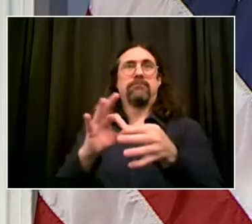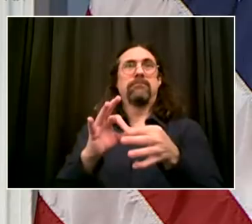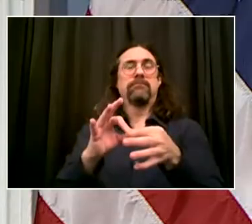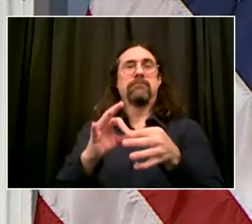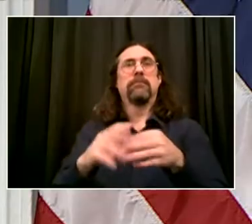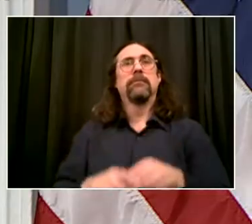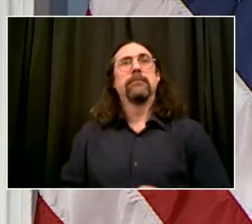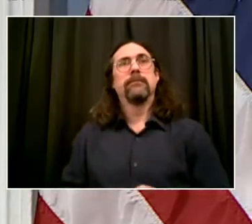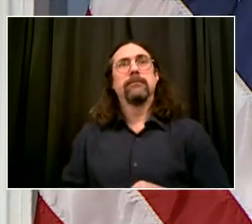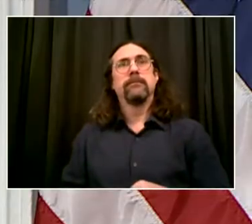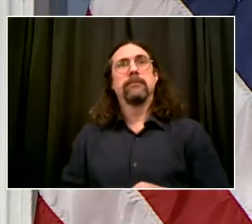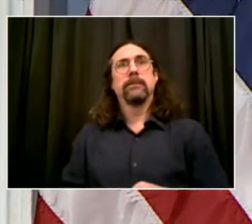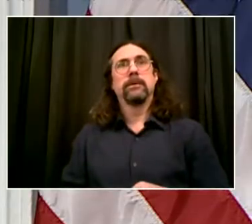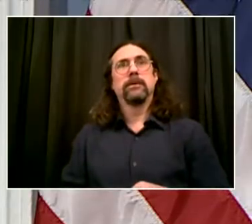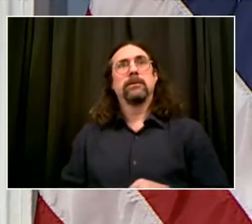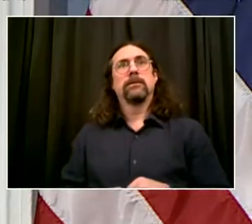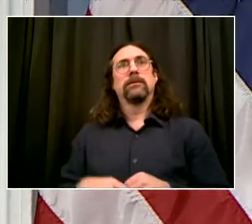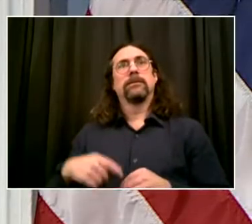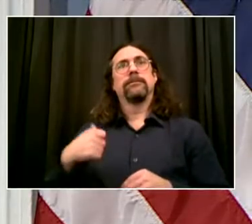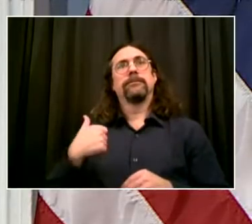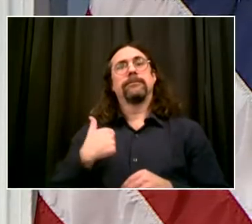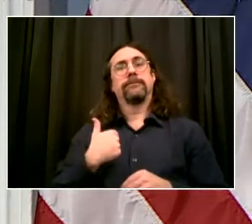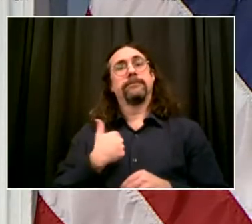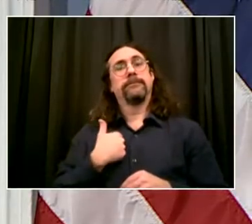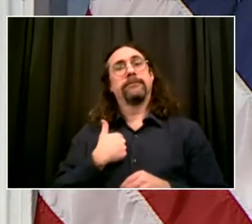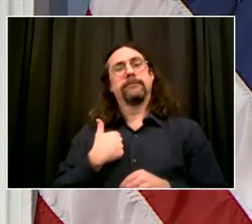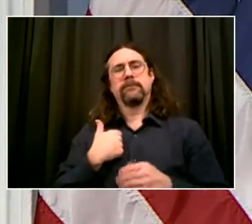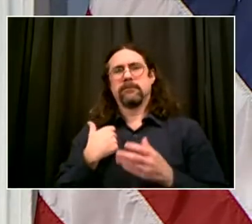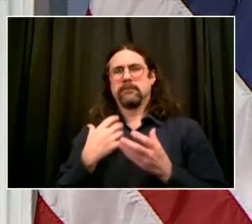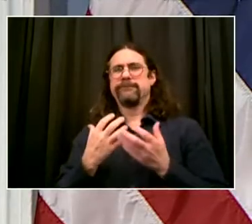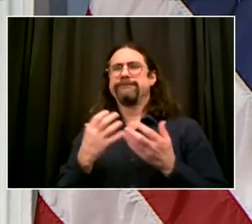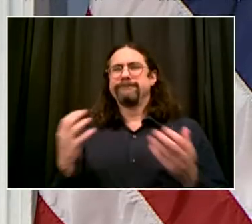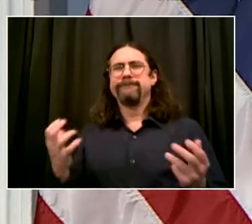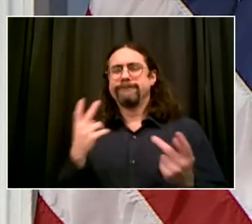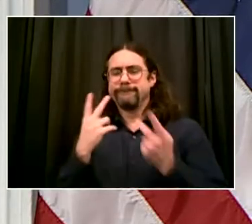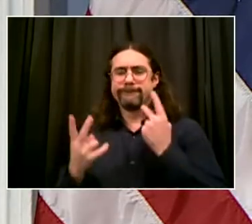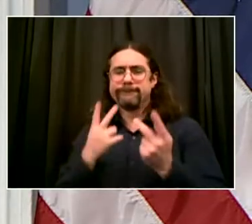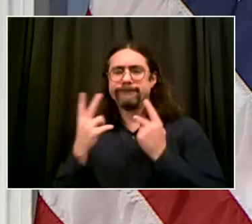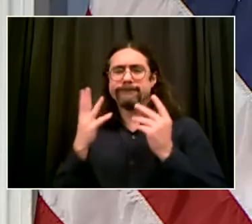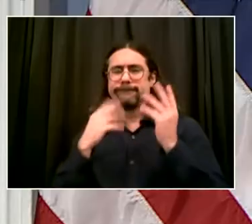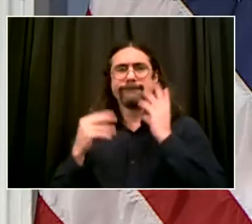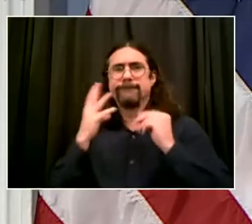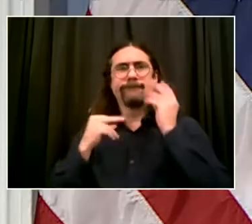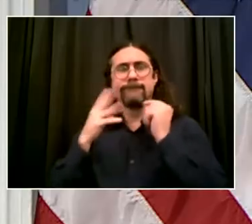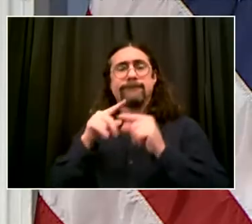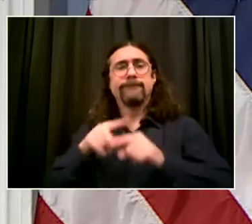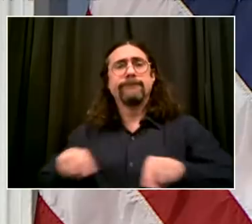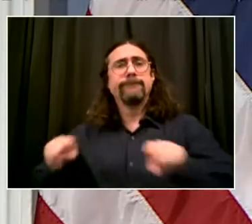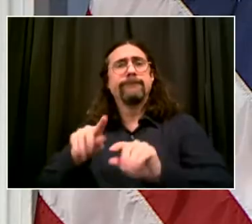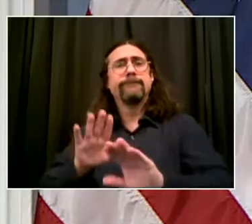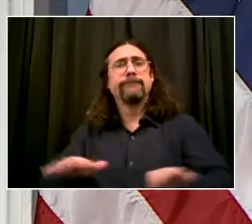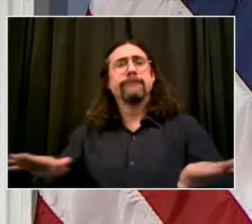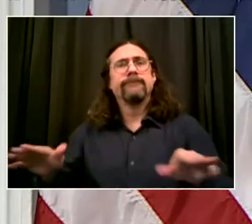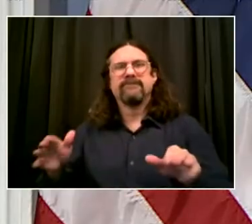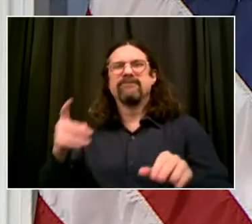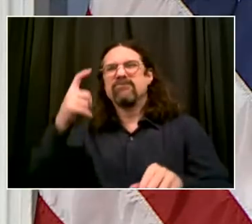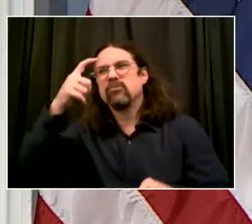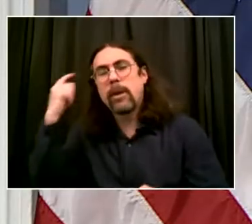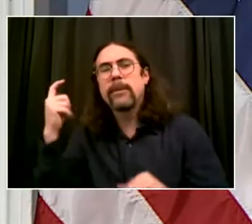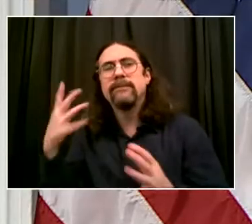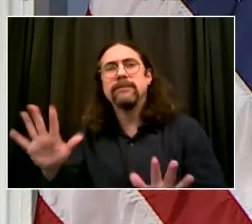FOR THE THE LAST